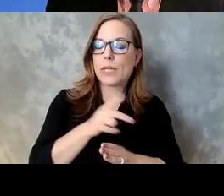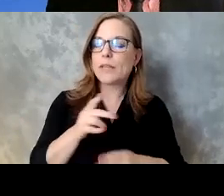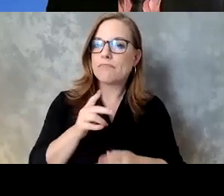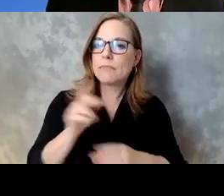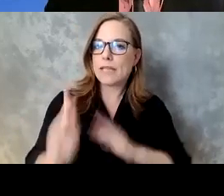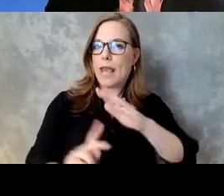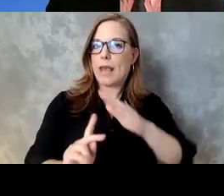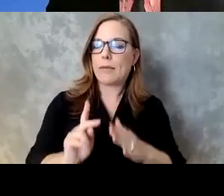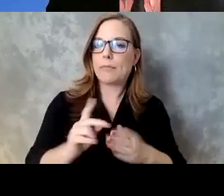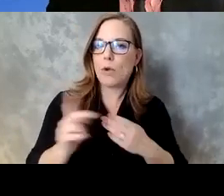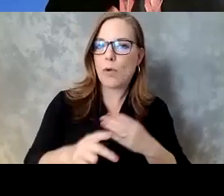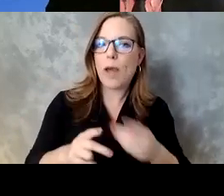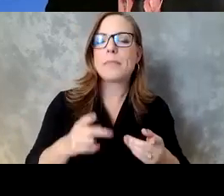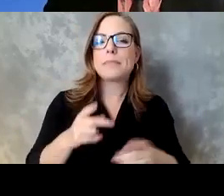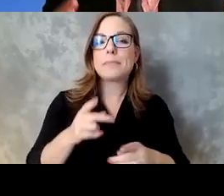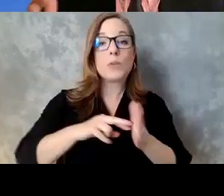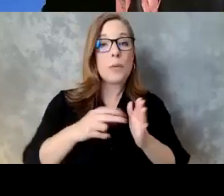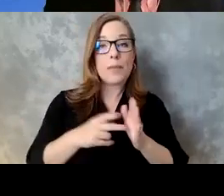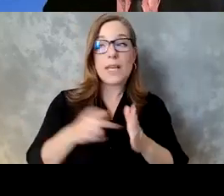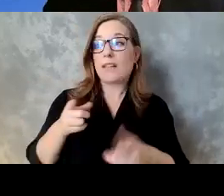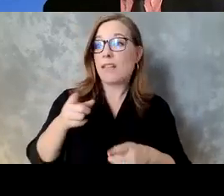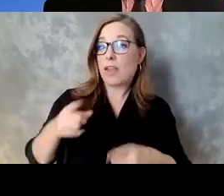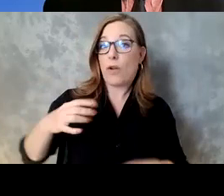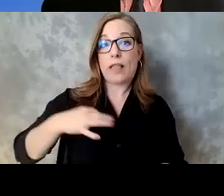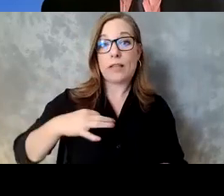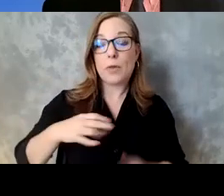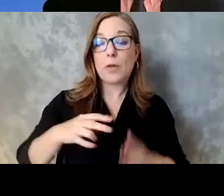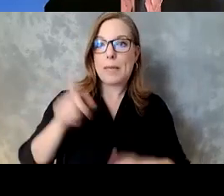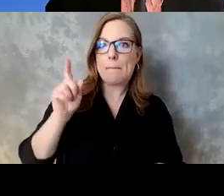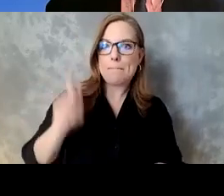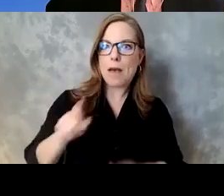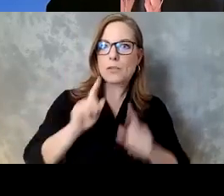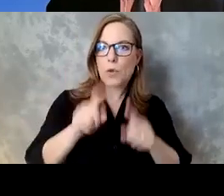for TK does not mean that the child has to be enrolled in TK. They can be enrolled in